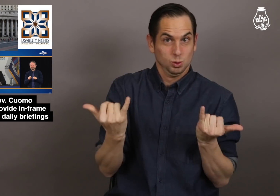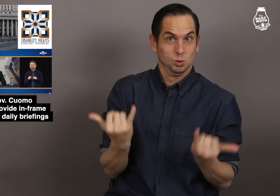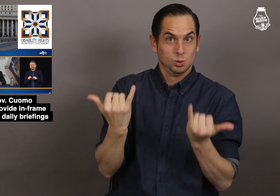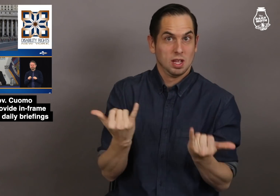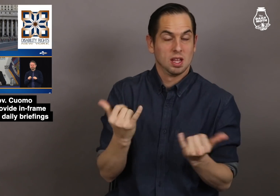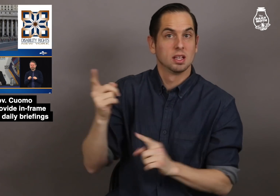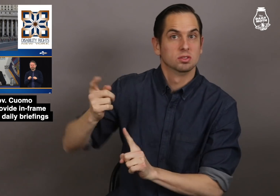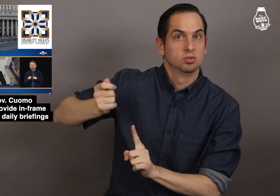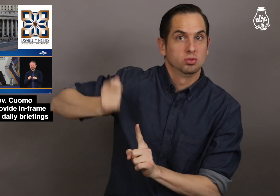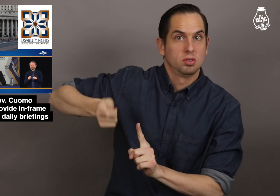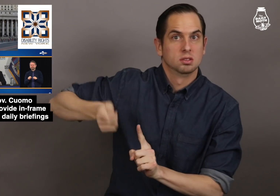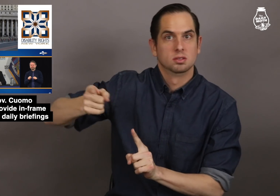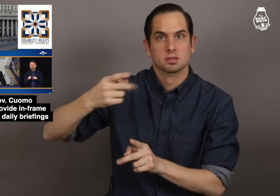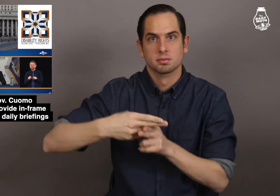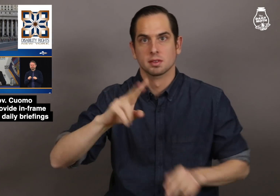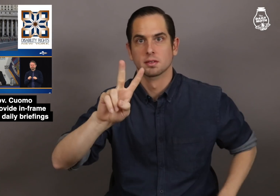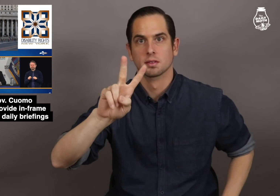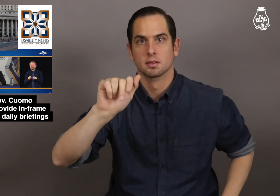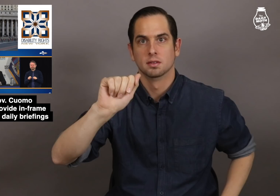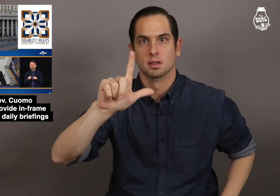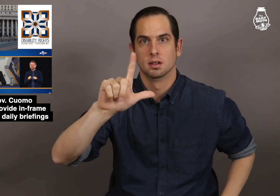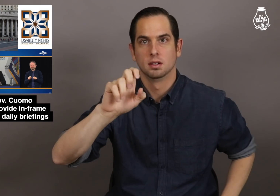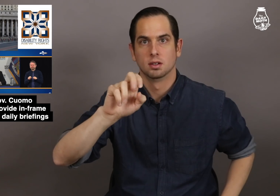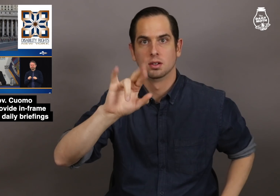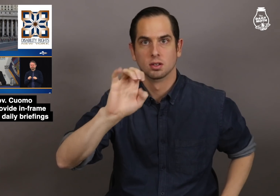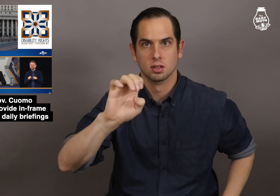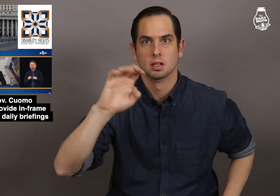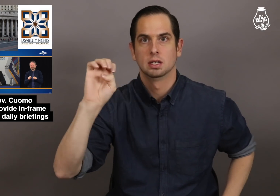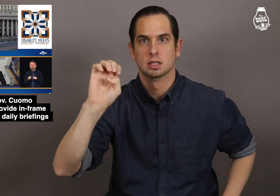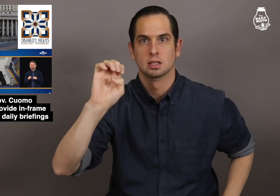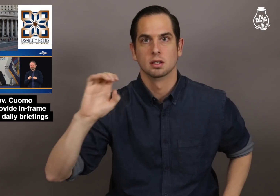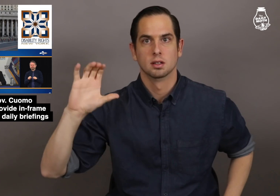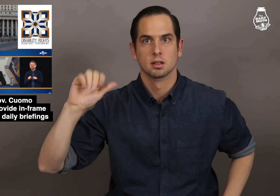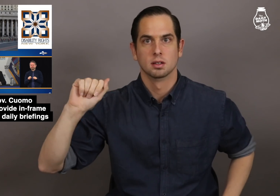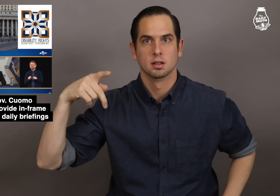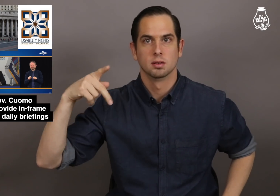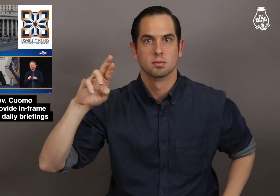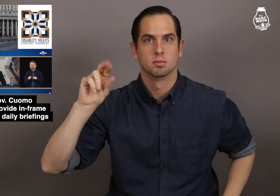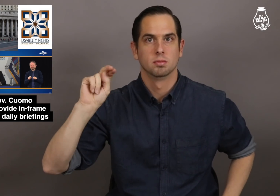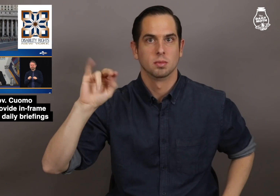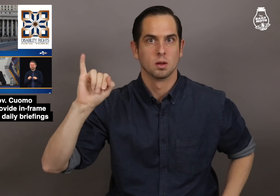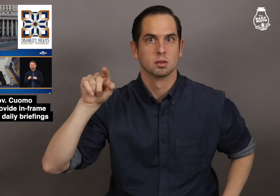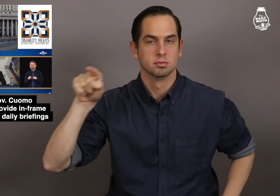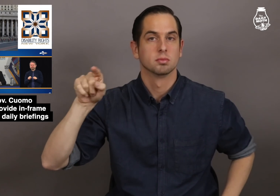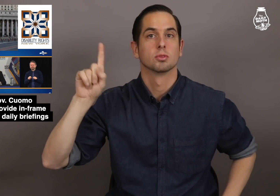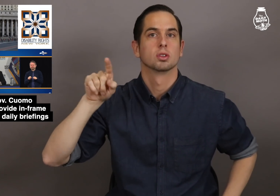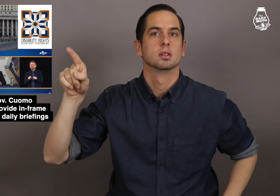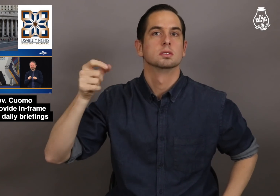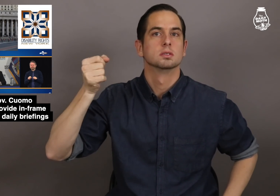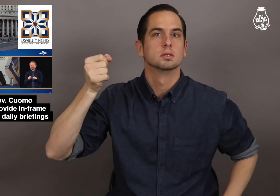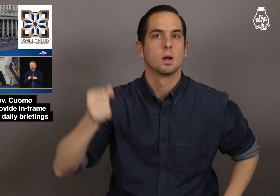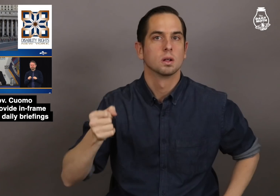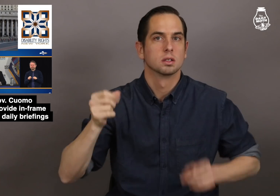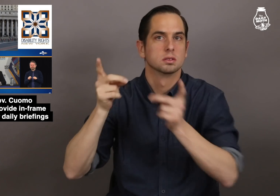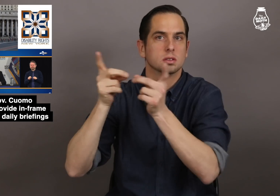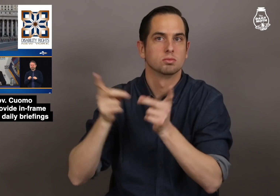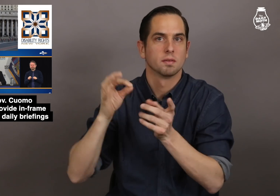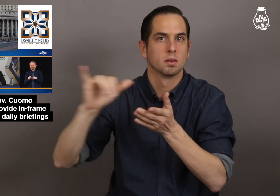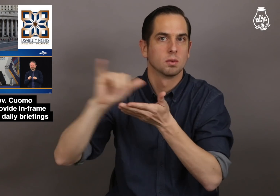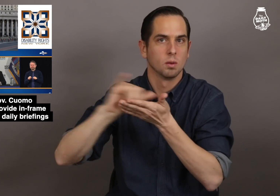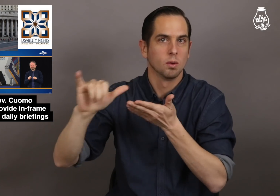Today Judge Valerie E. Caproni of the Southern District